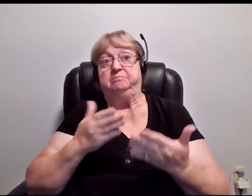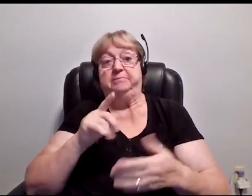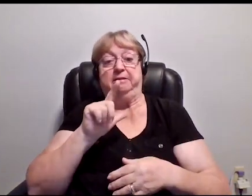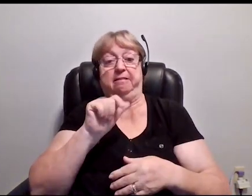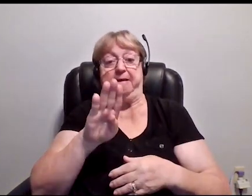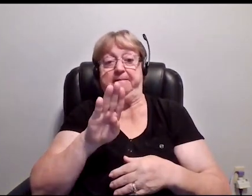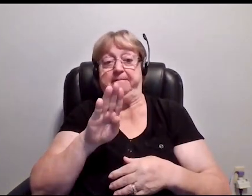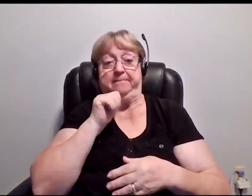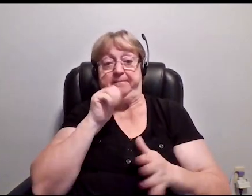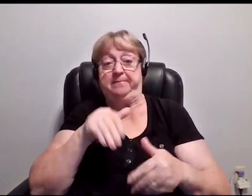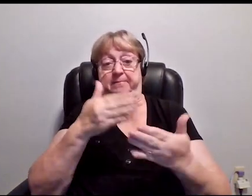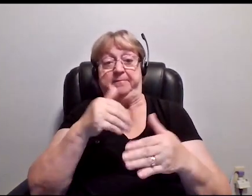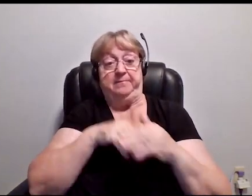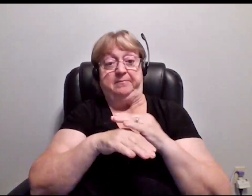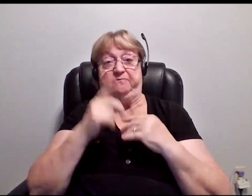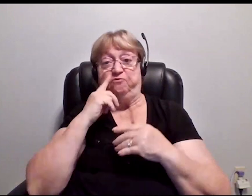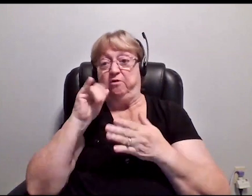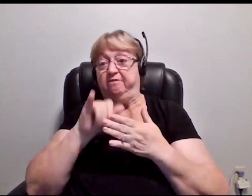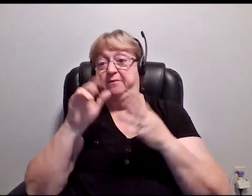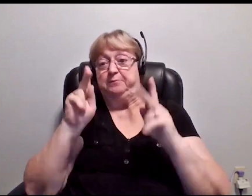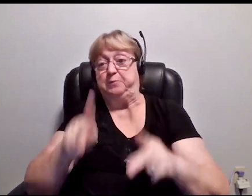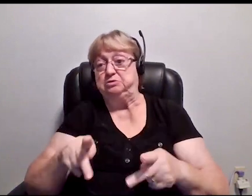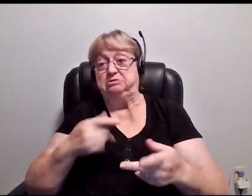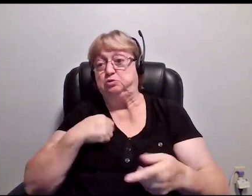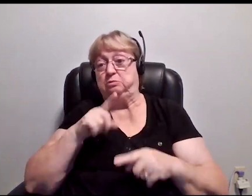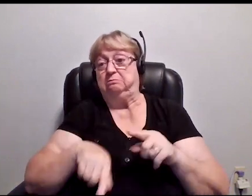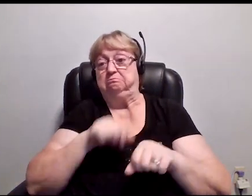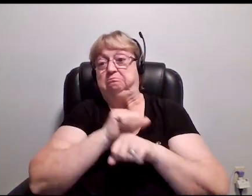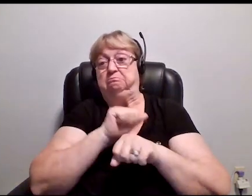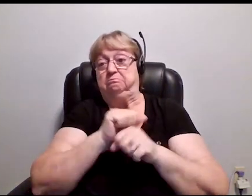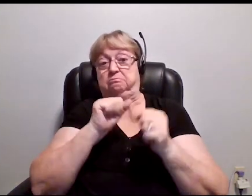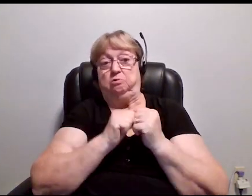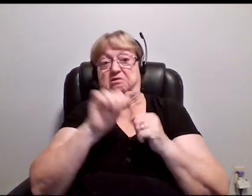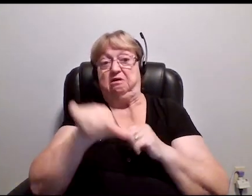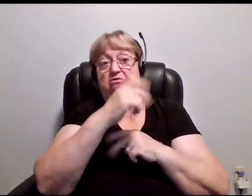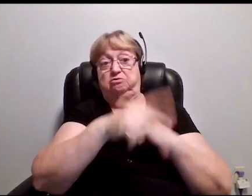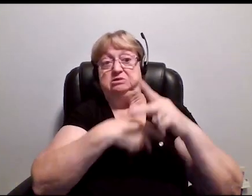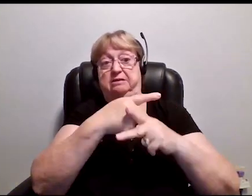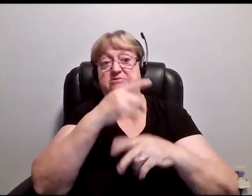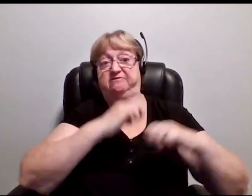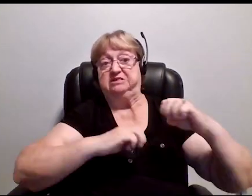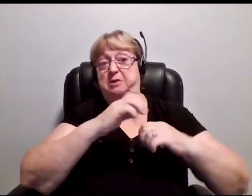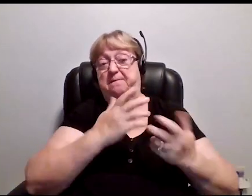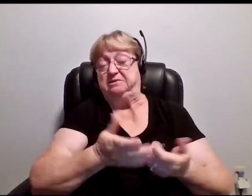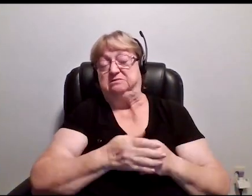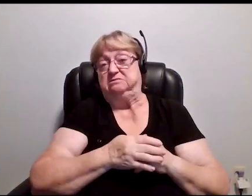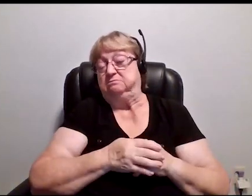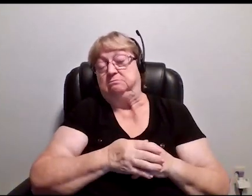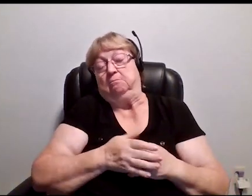doesn't provide access for the individual and thus they can't work with the other kinds of experiments or you want to provide an opportunity for students